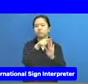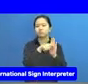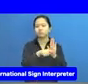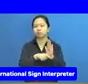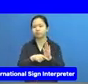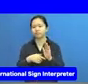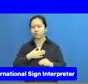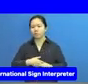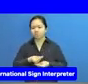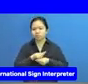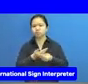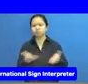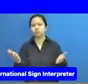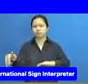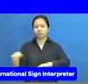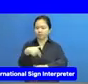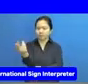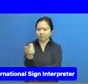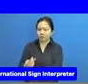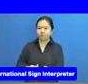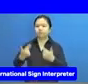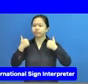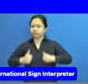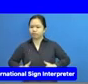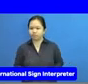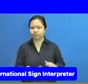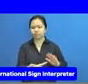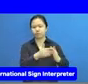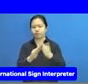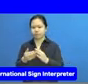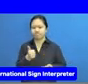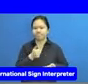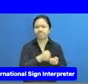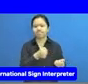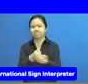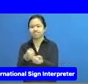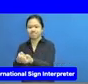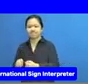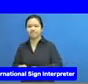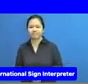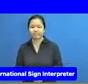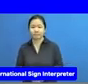We invite partnerships to come up with innovative proposals and courageous ideas to change the way in which we tour